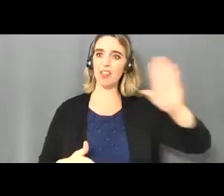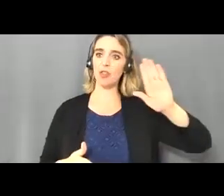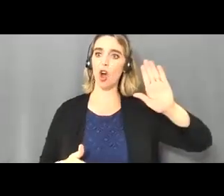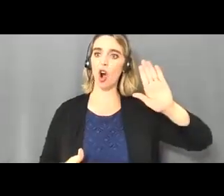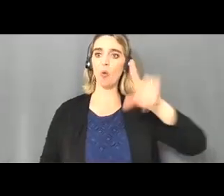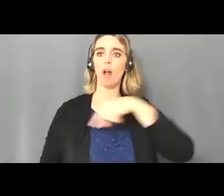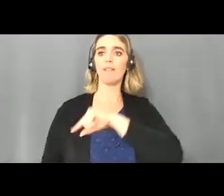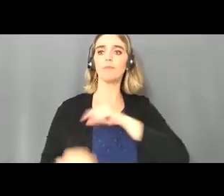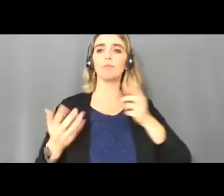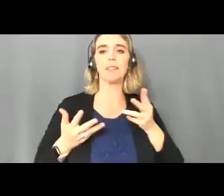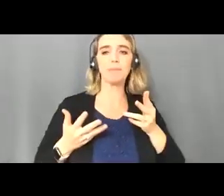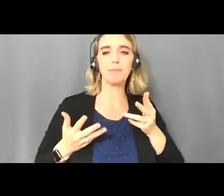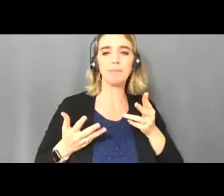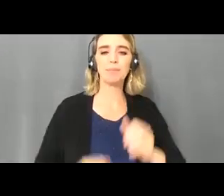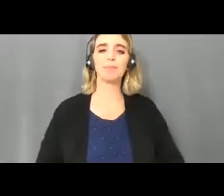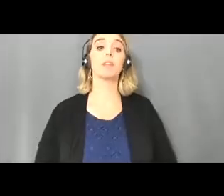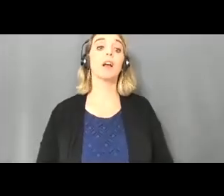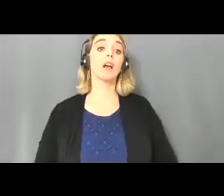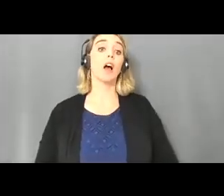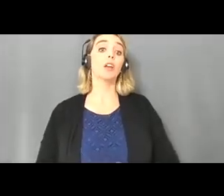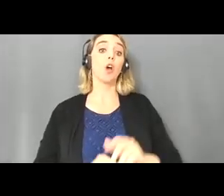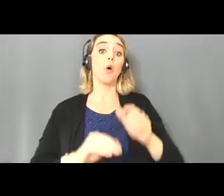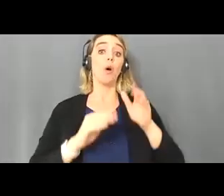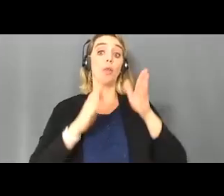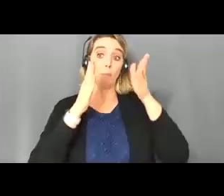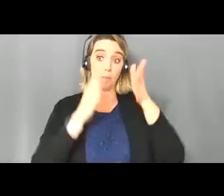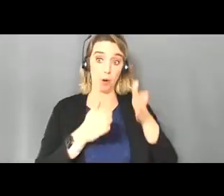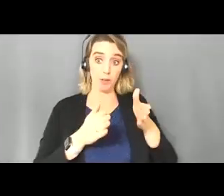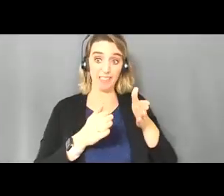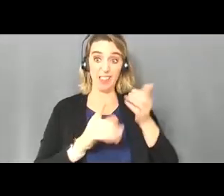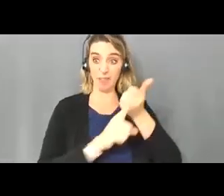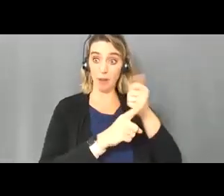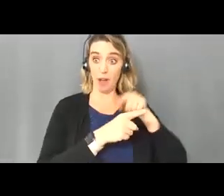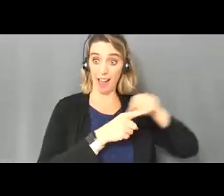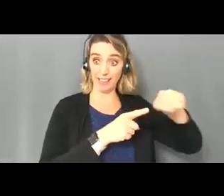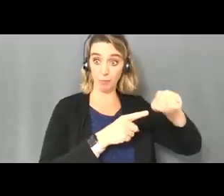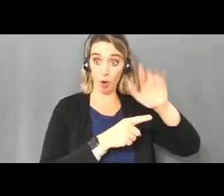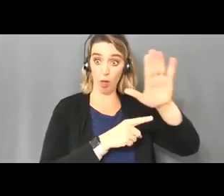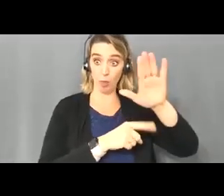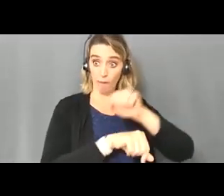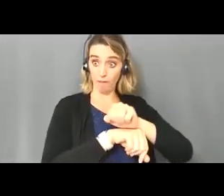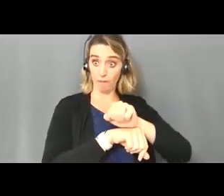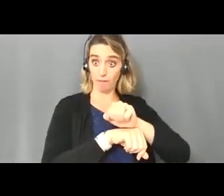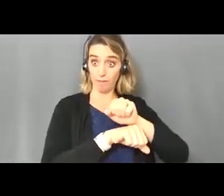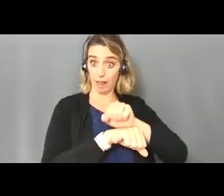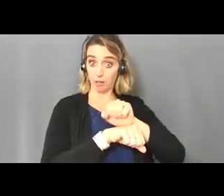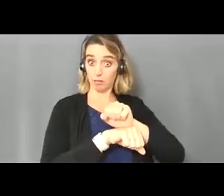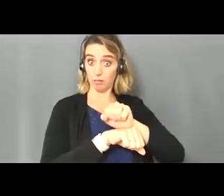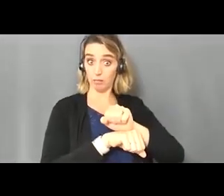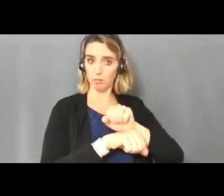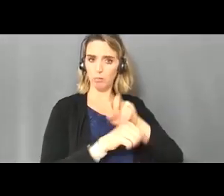Is the person who created the information an expert in their field? What is the purpose of the information?